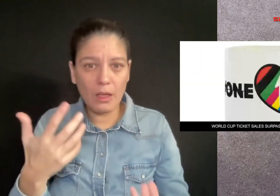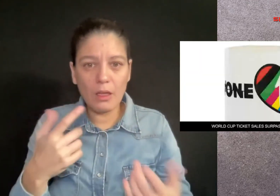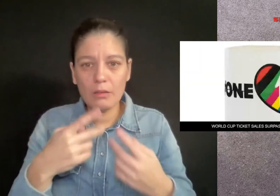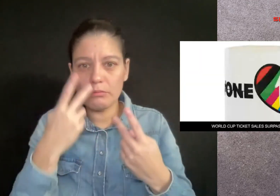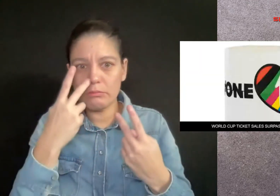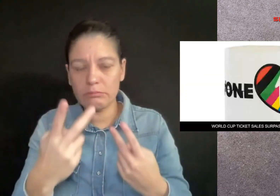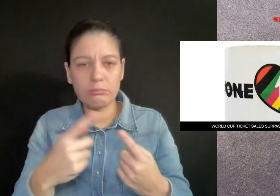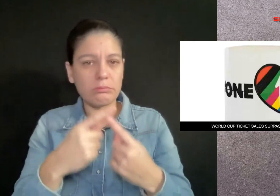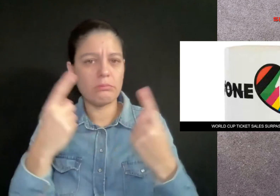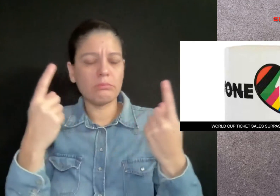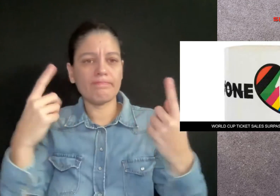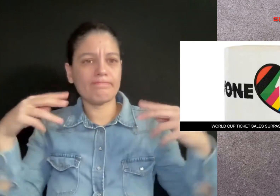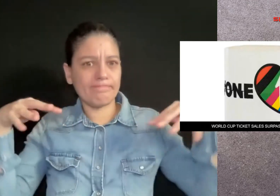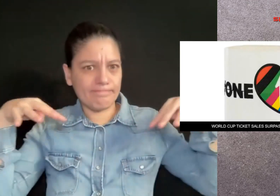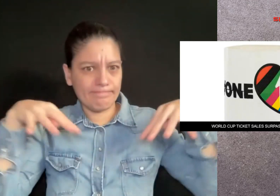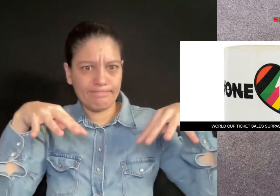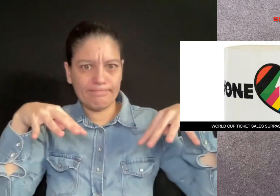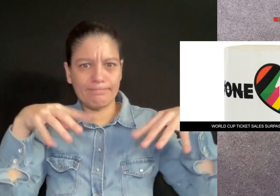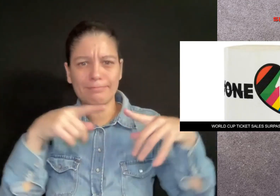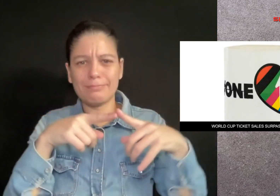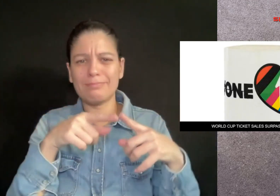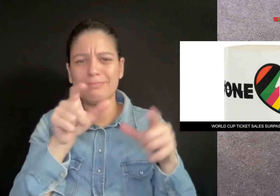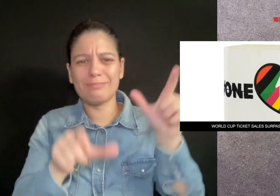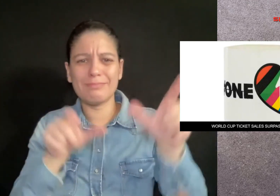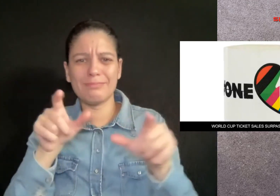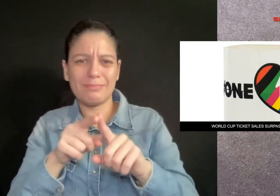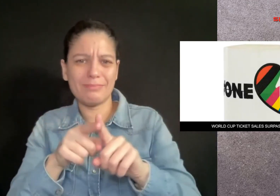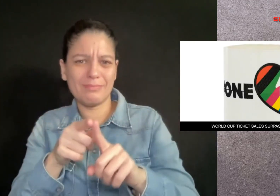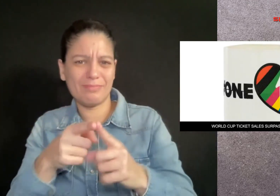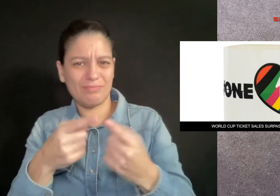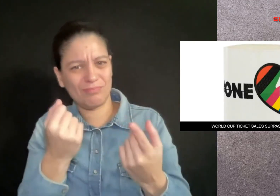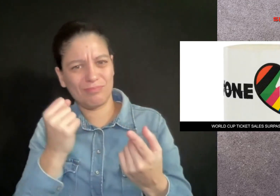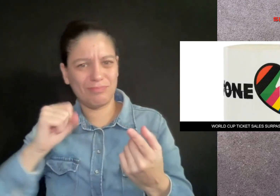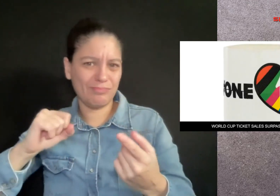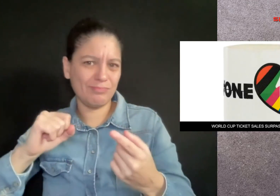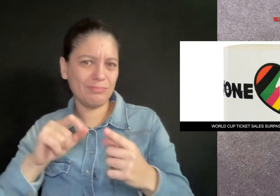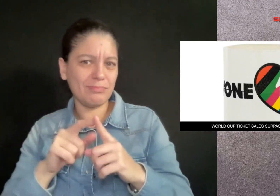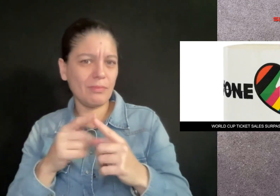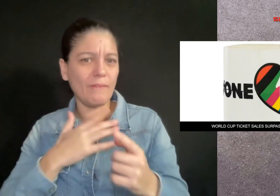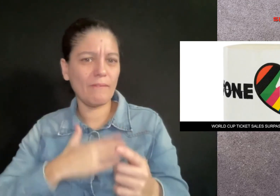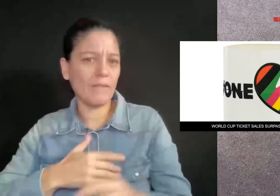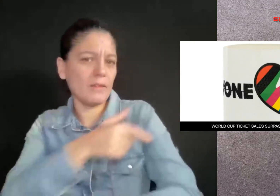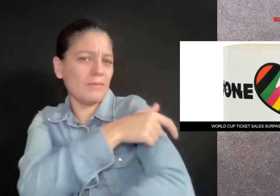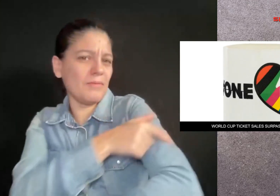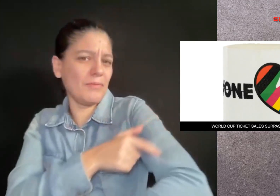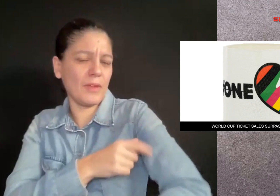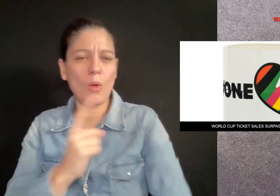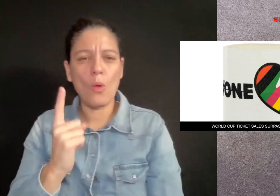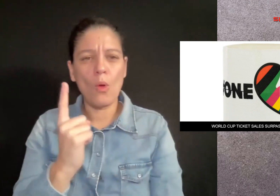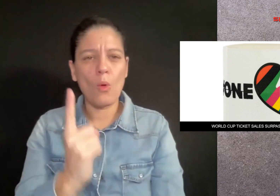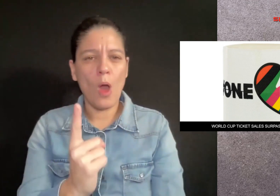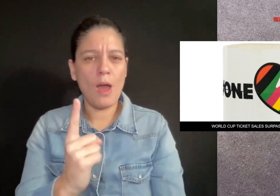the other big story of the first week of the World Cup is the famous and controversial